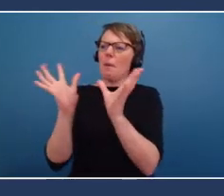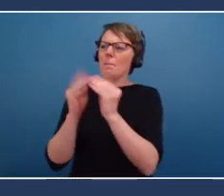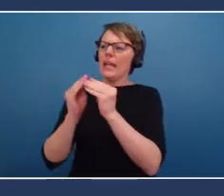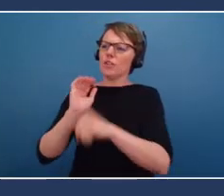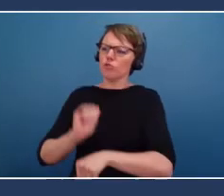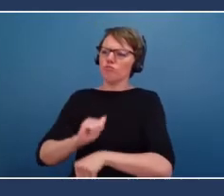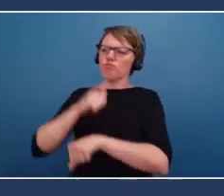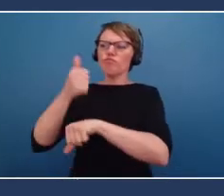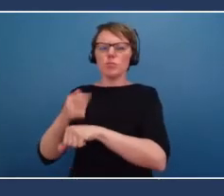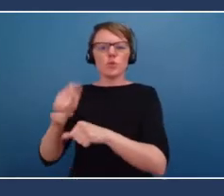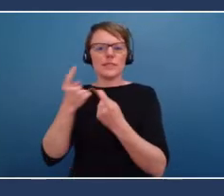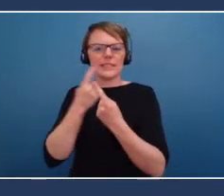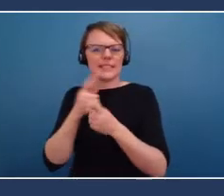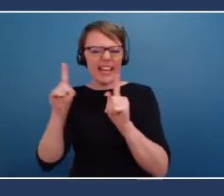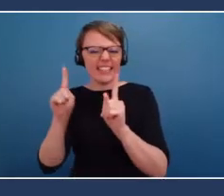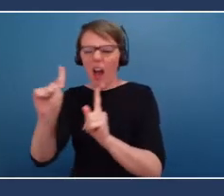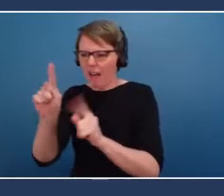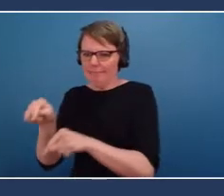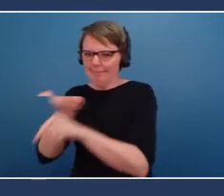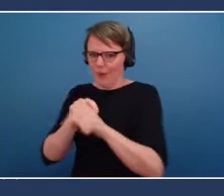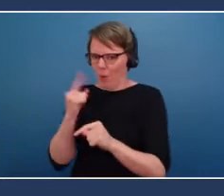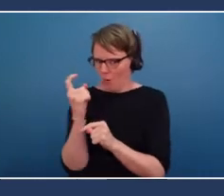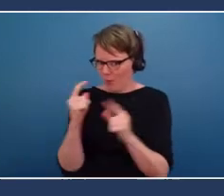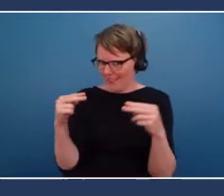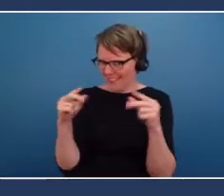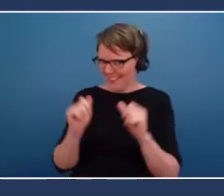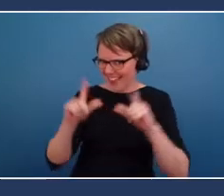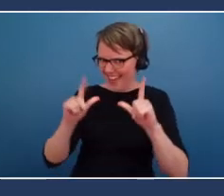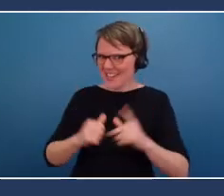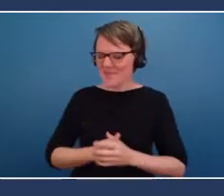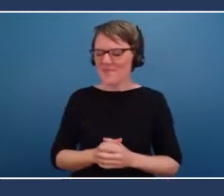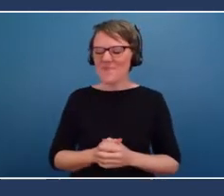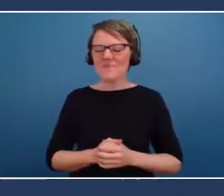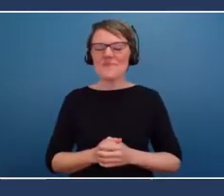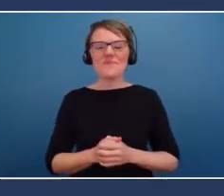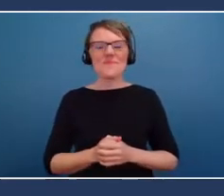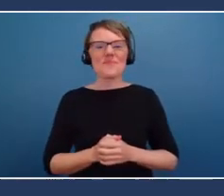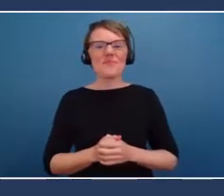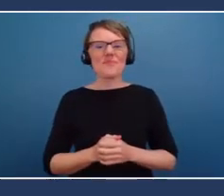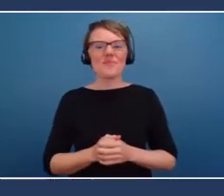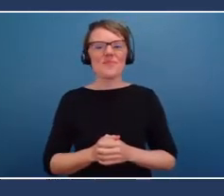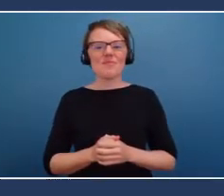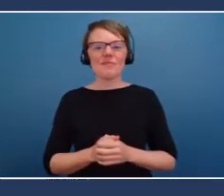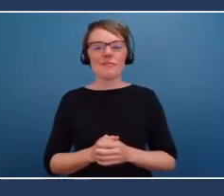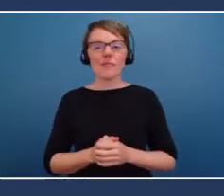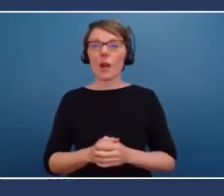I will just jump back a slide. Some simple rules here just about how to be really more inclusive